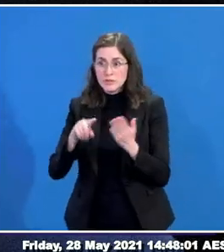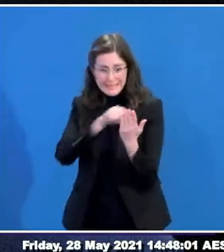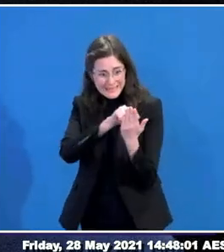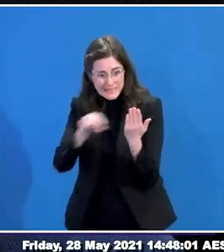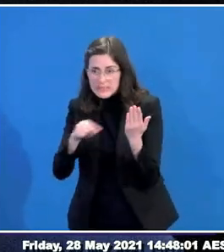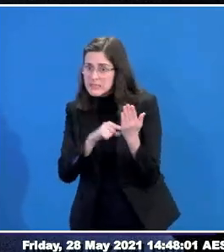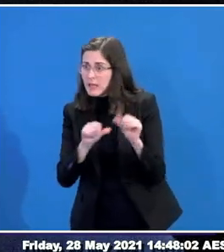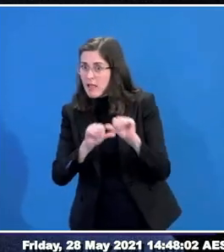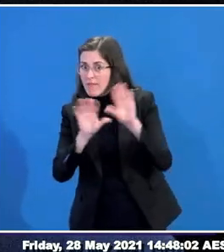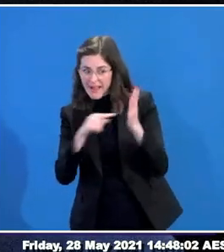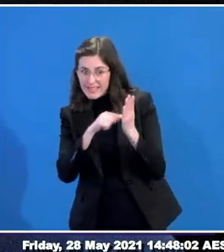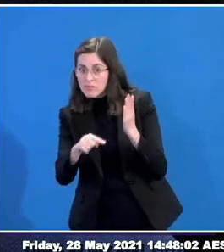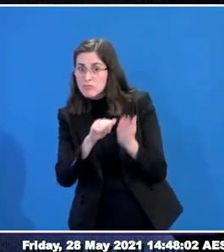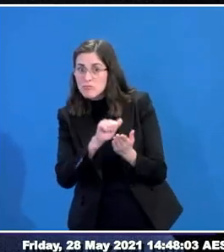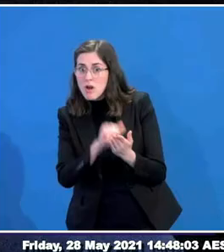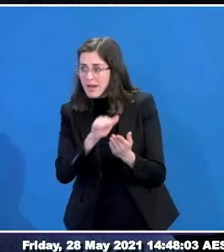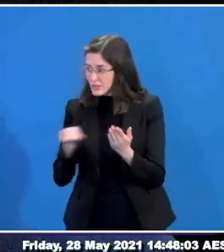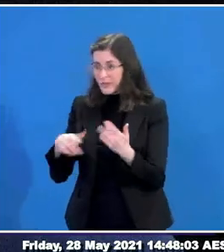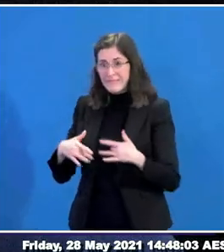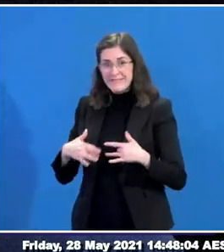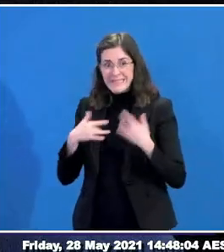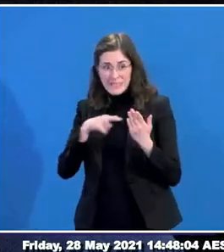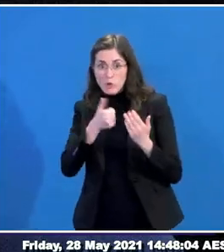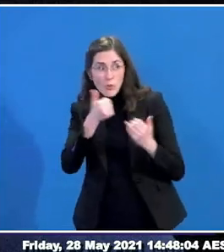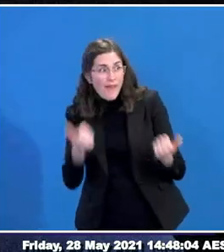work is carried out, but to make a judgment about whether that work was